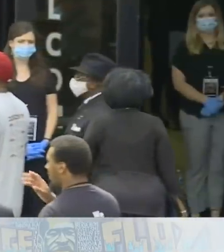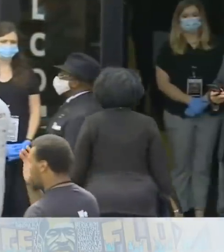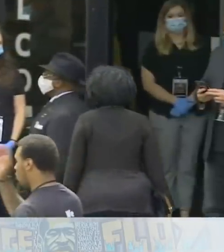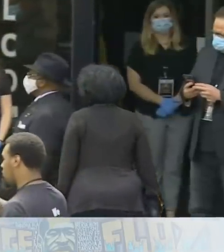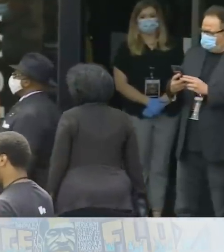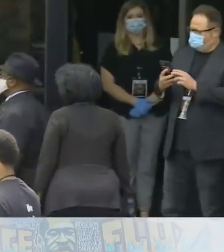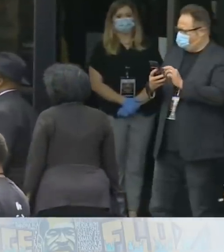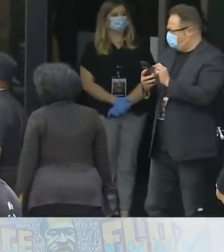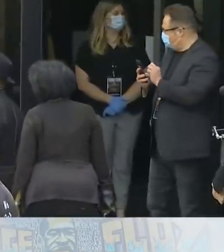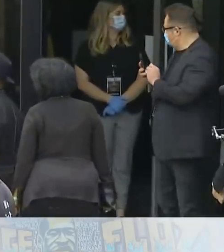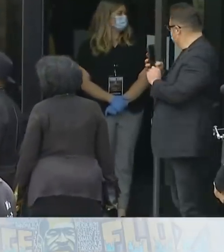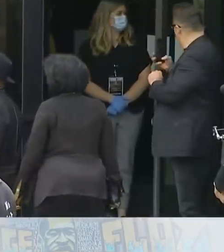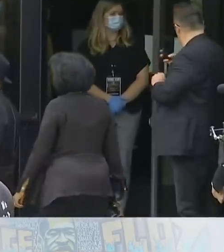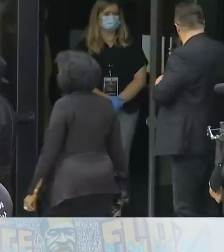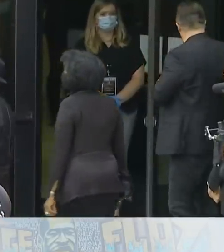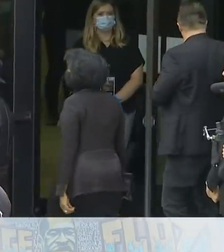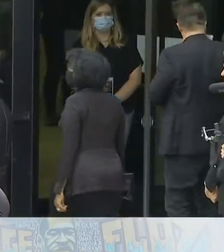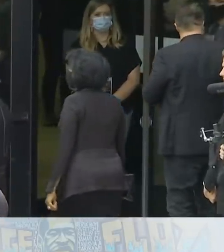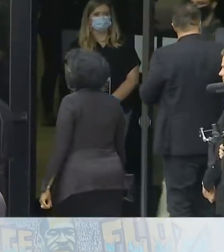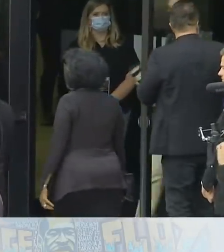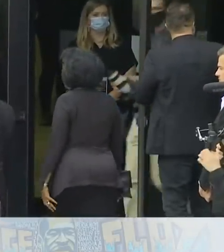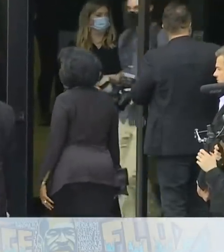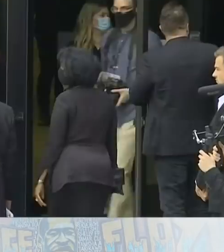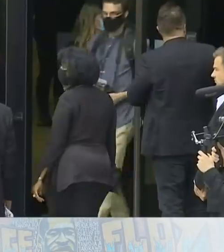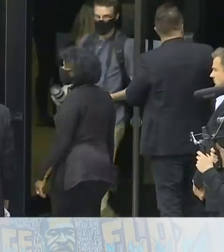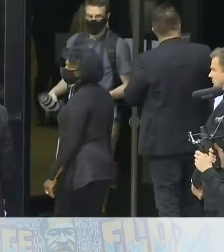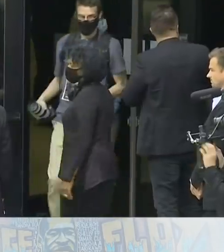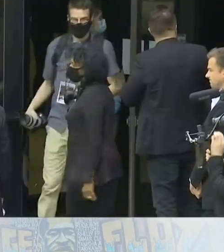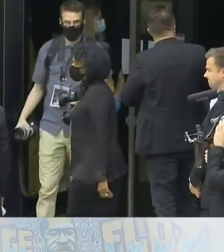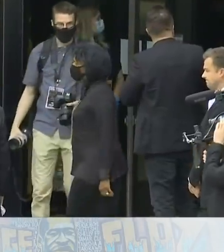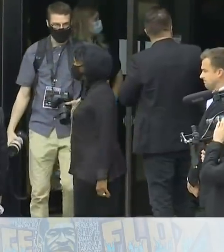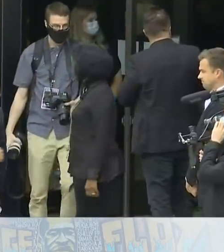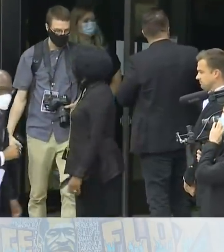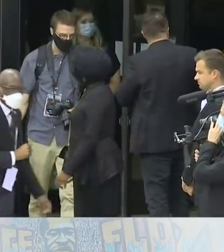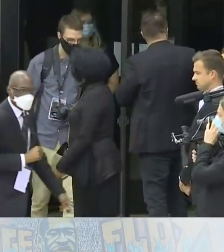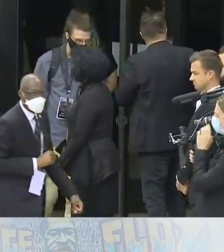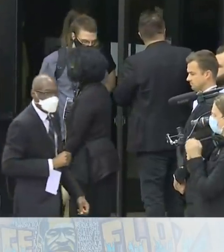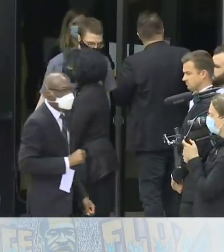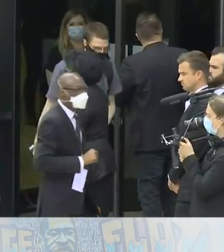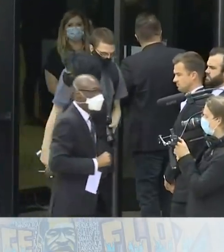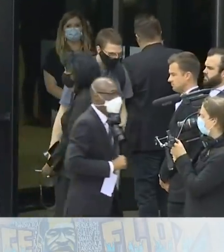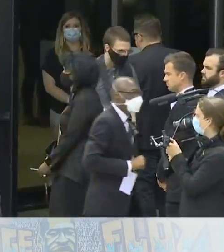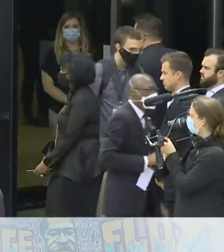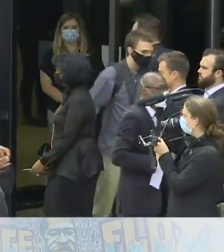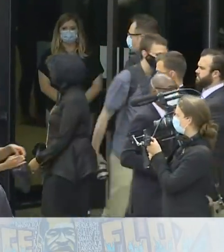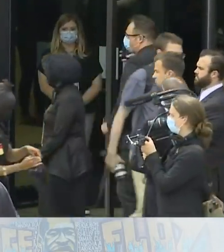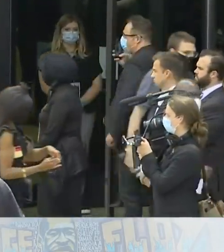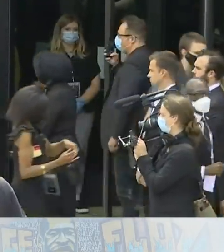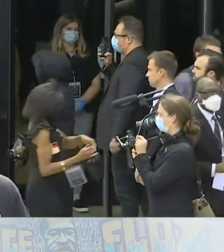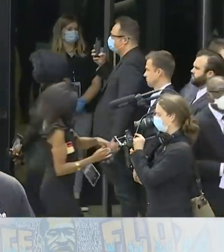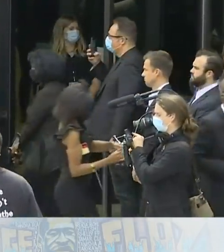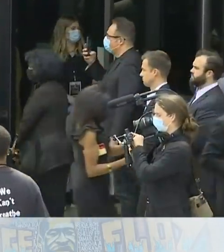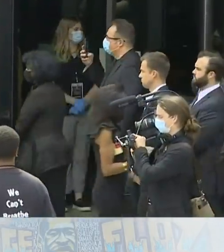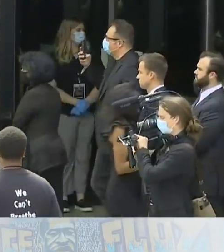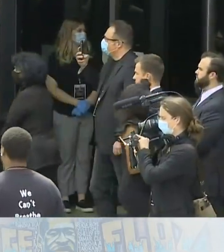NORTH CENTRAL IS LOCATED ON 14th STREET ABOUT A BLOCK AND A HALF FROM HENNEPIN COUNTY MEDICAL CENTER NEAR ELLIOTT PARK. THERE WAS A LARGE SPILLOVER